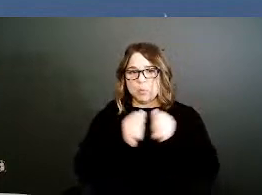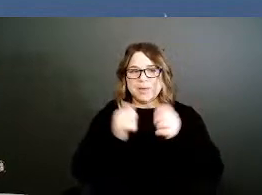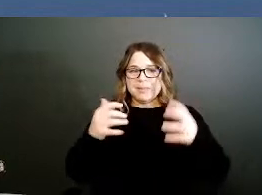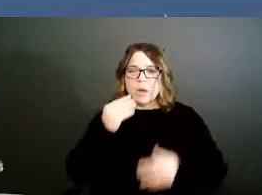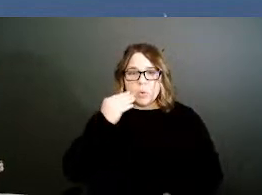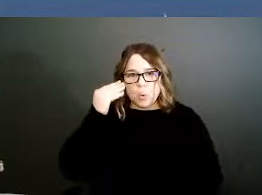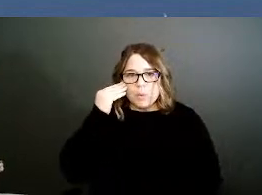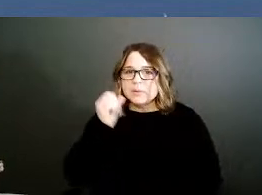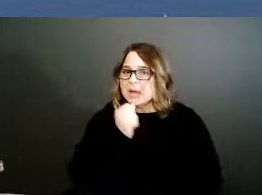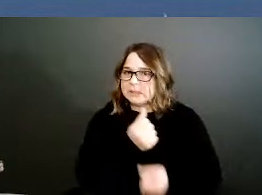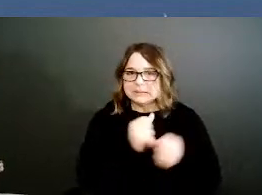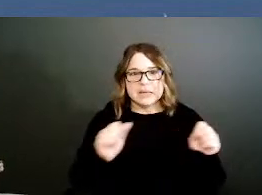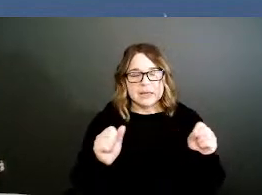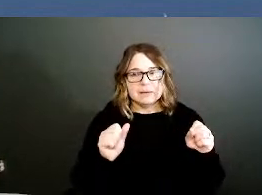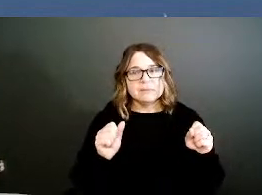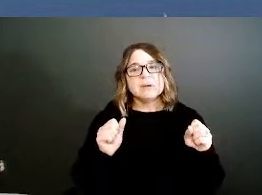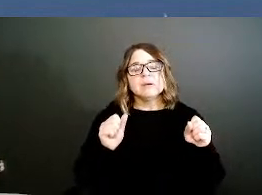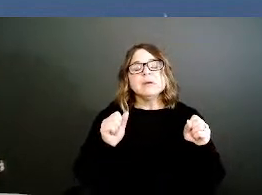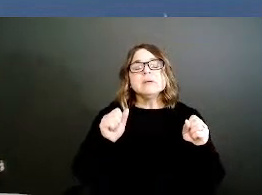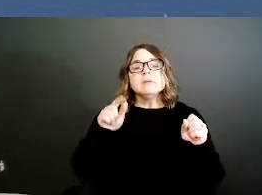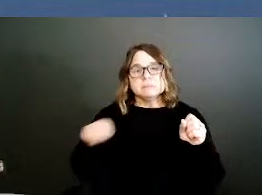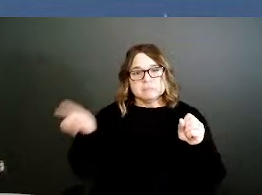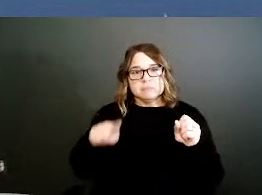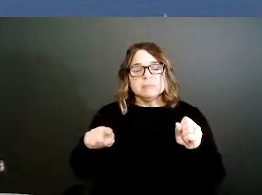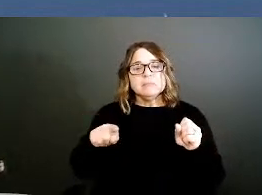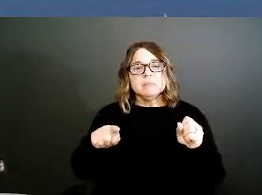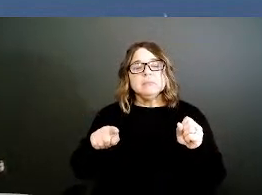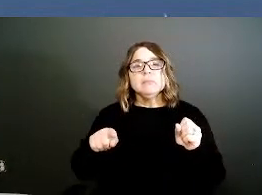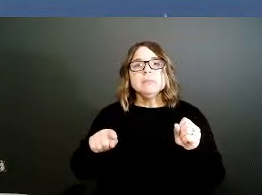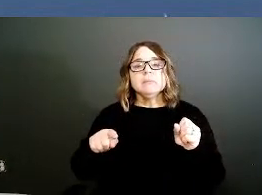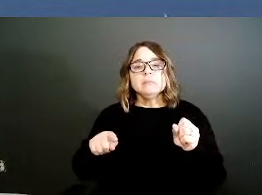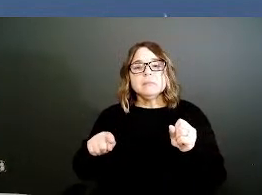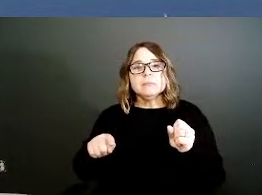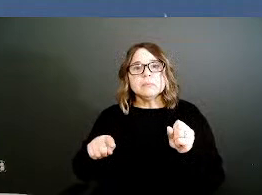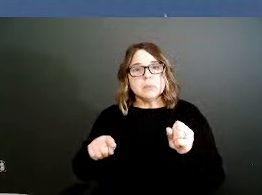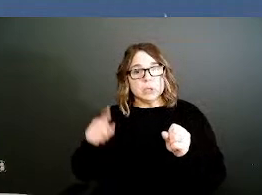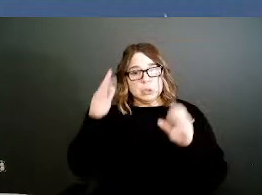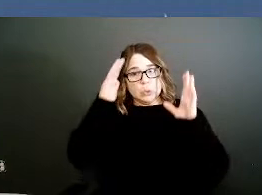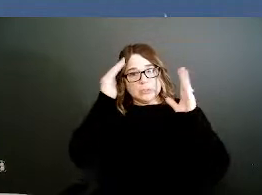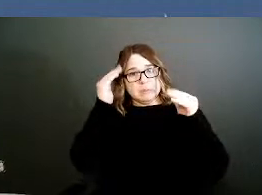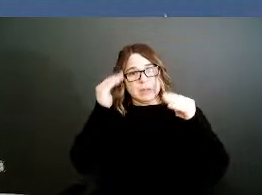DO ANY OF US HERE TODAY EXPECT THAT MORE POLICE OFFICERS WOULD HELP WITH THE ROOT CAUSES SO THAT